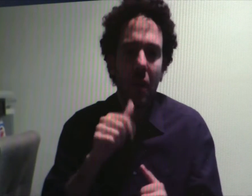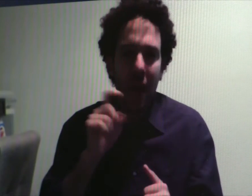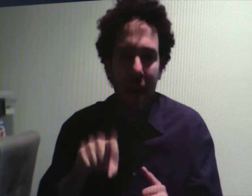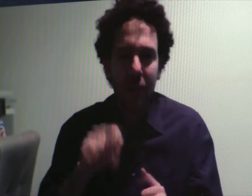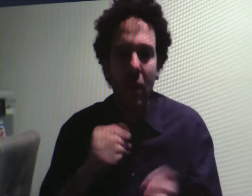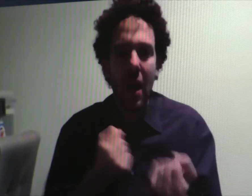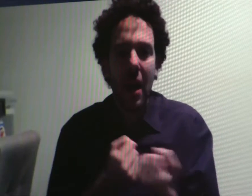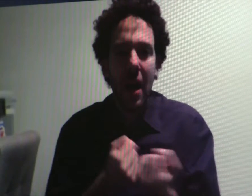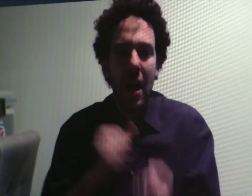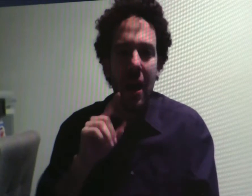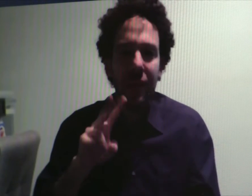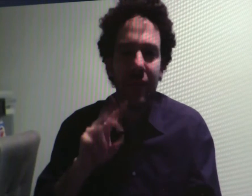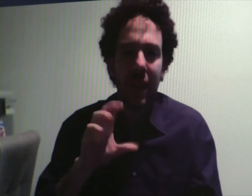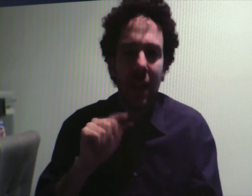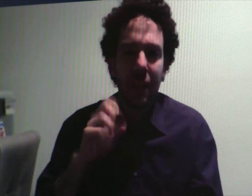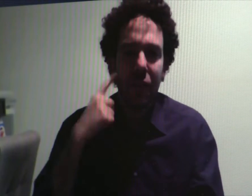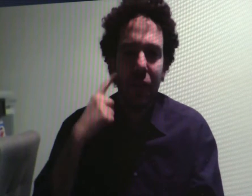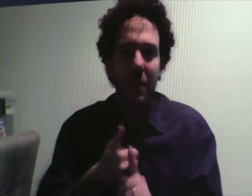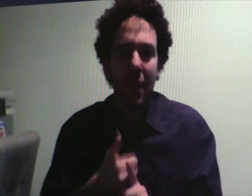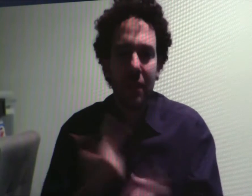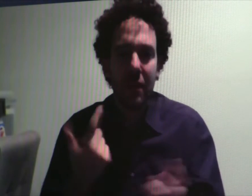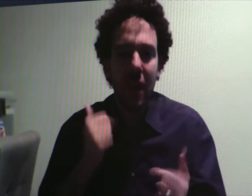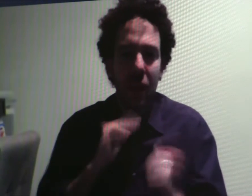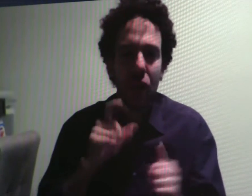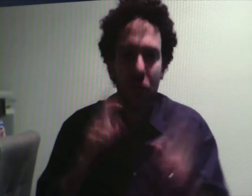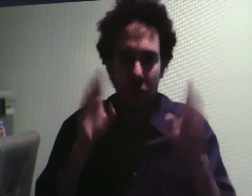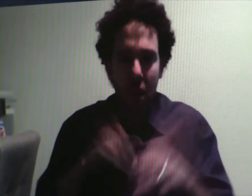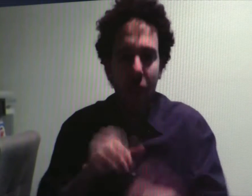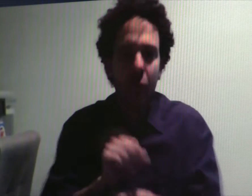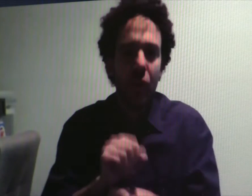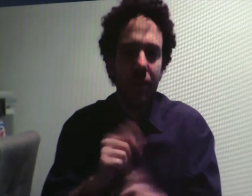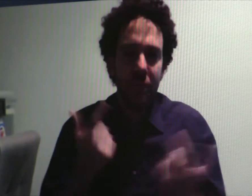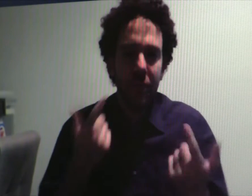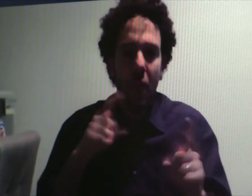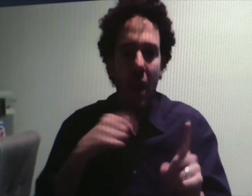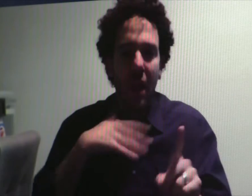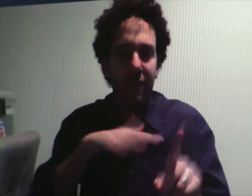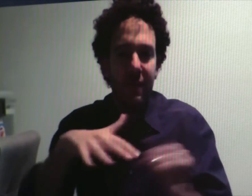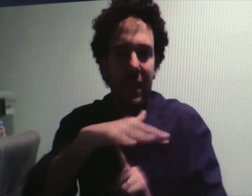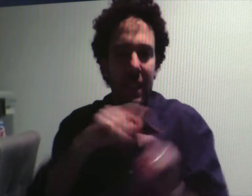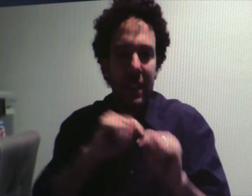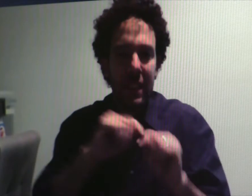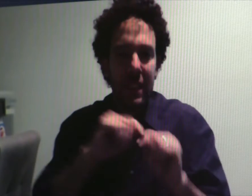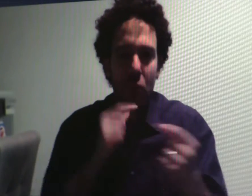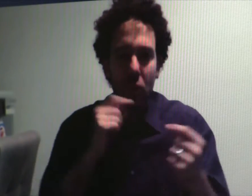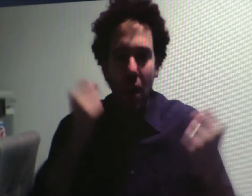Deaf actors should not have to advocate for themselves. They should be focused on their work and performance.